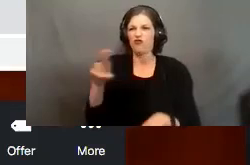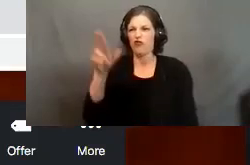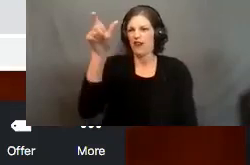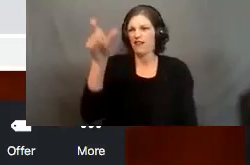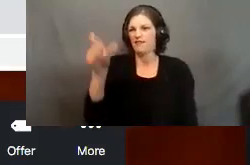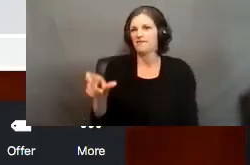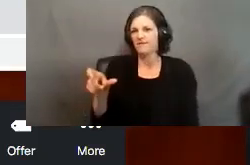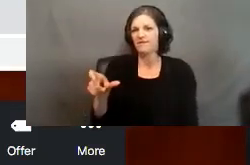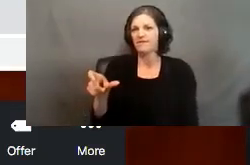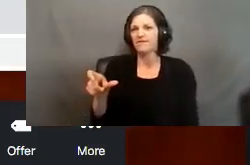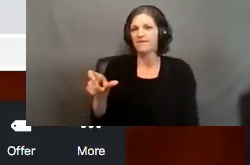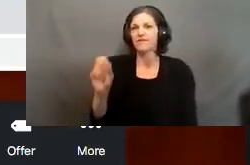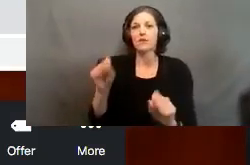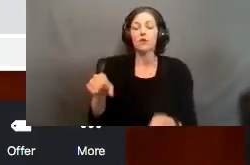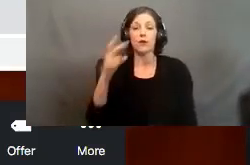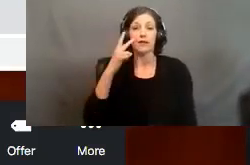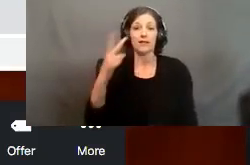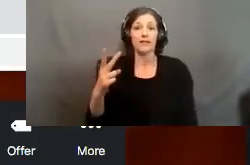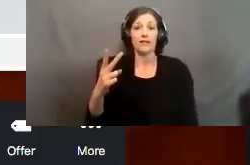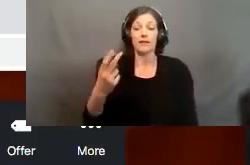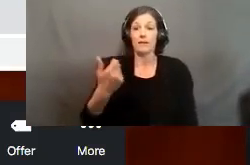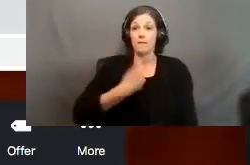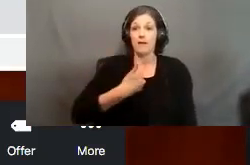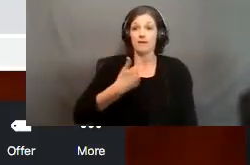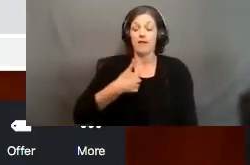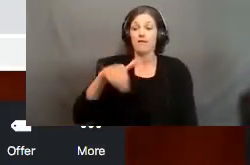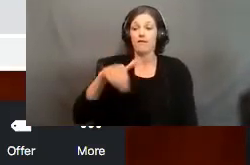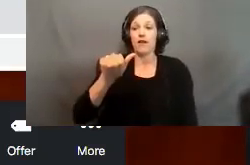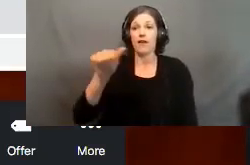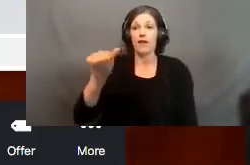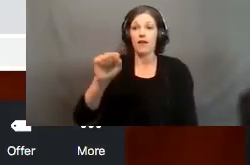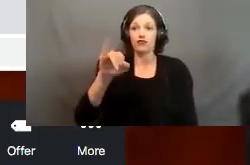You can see that myself and 12:36:59 Aasia are in the ministry of roles